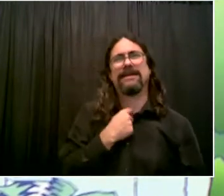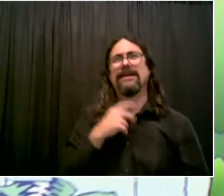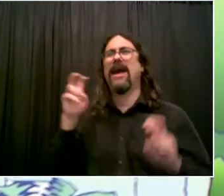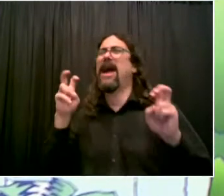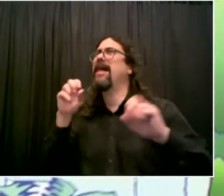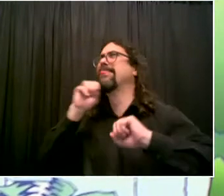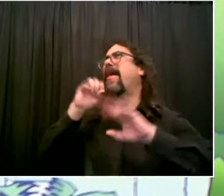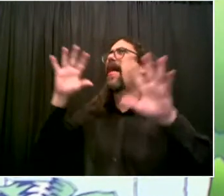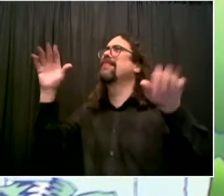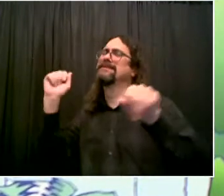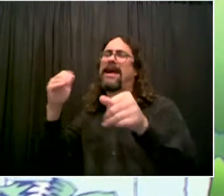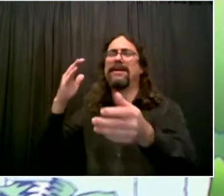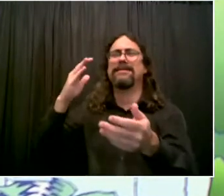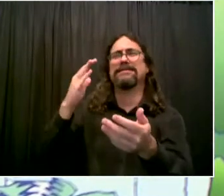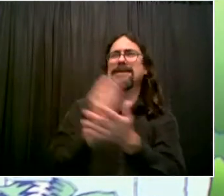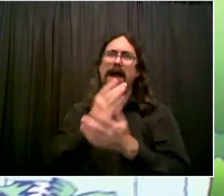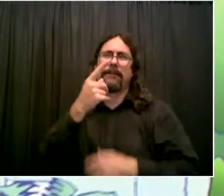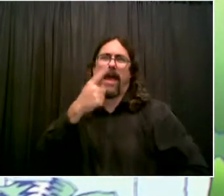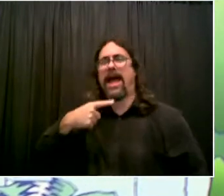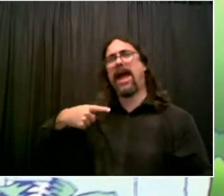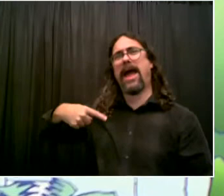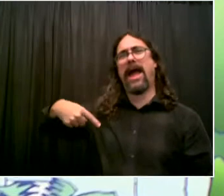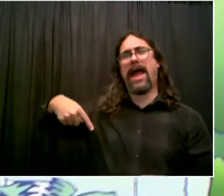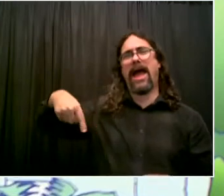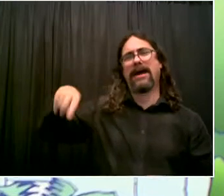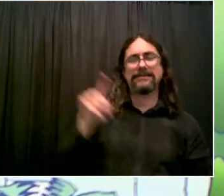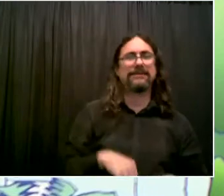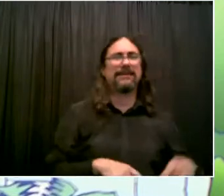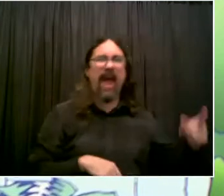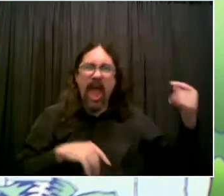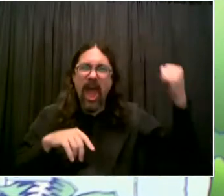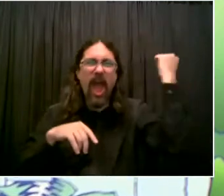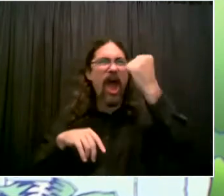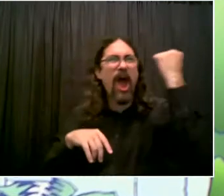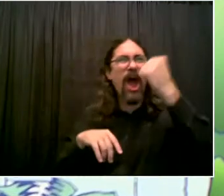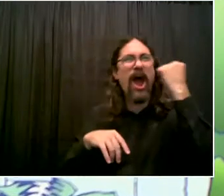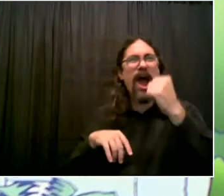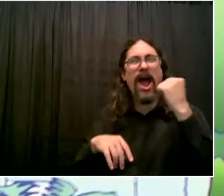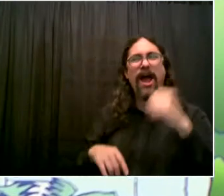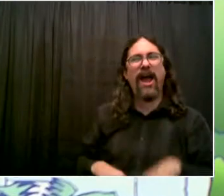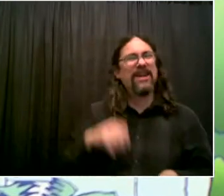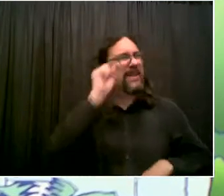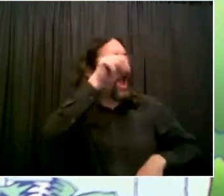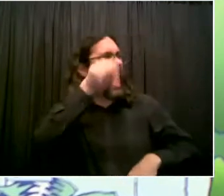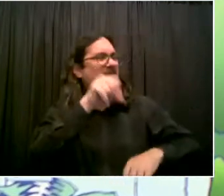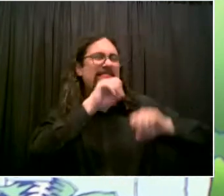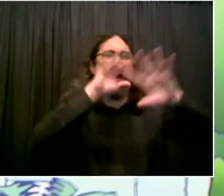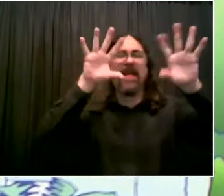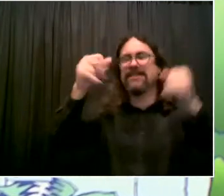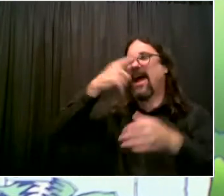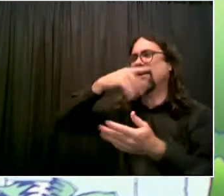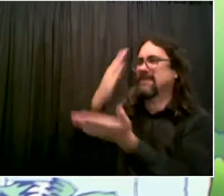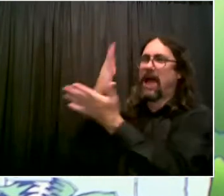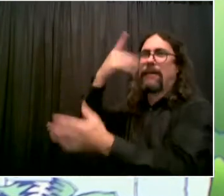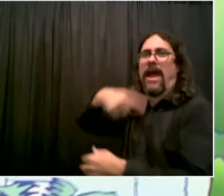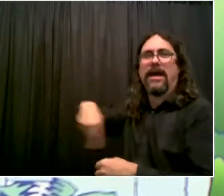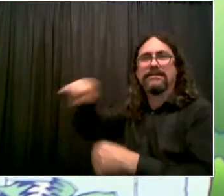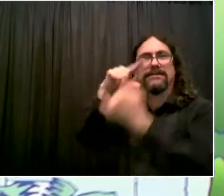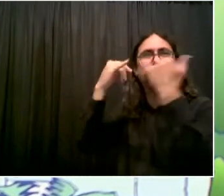US NOW. THAT'S IT. NOTHING CAN STOP